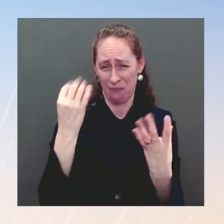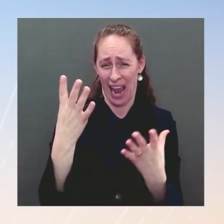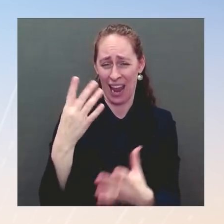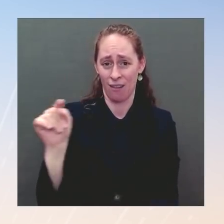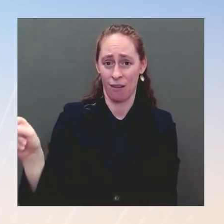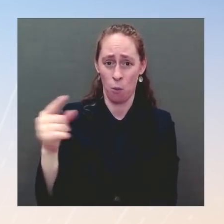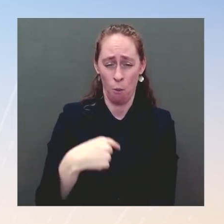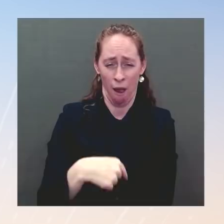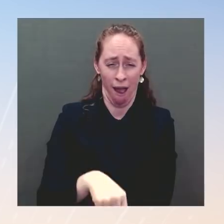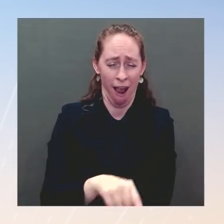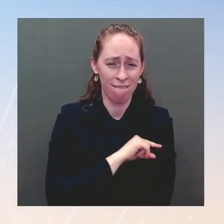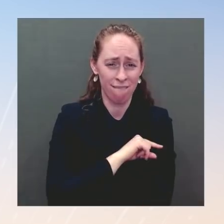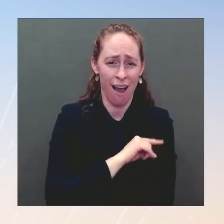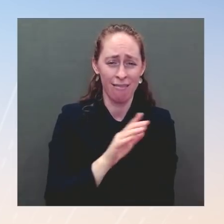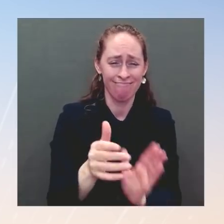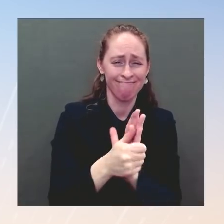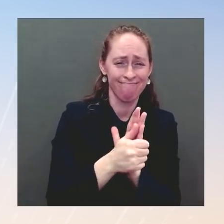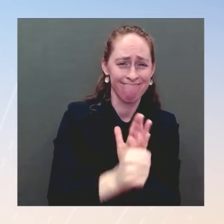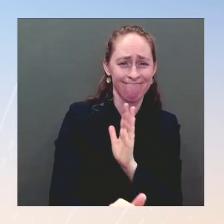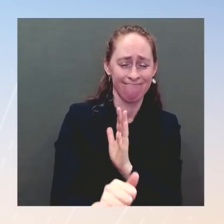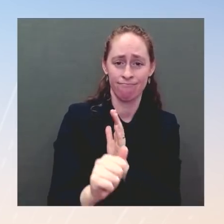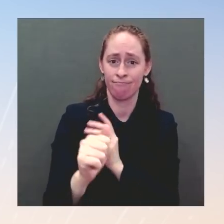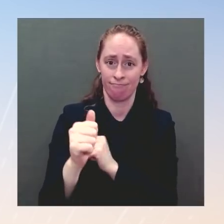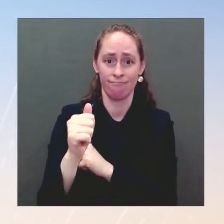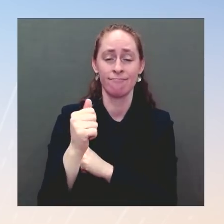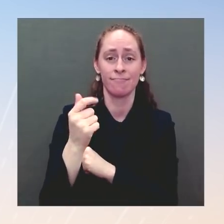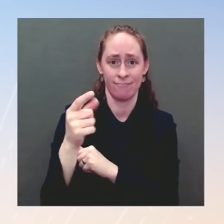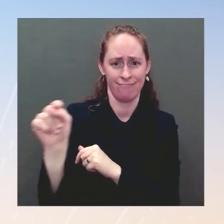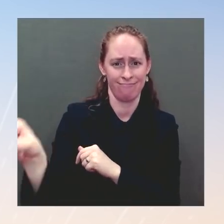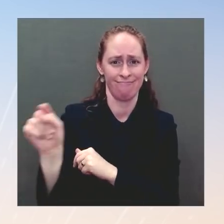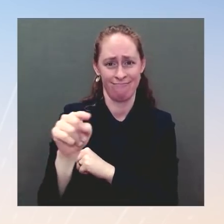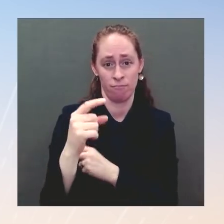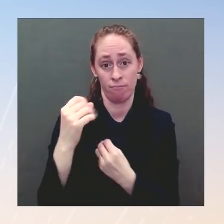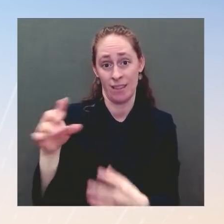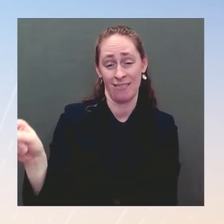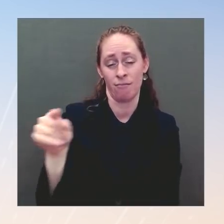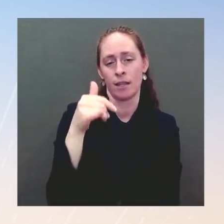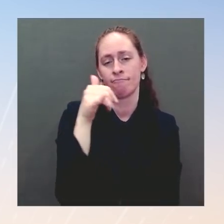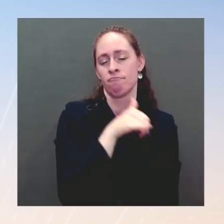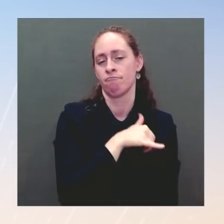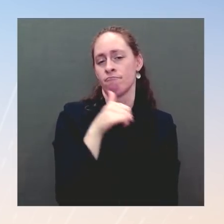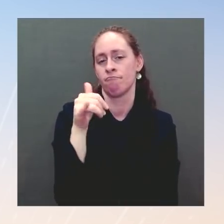to the Supreme Court -- and we have also seen efforts to mar their reputations.